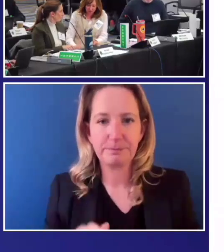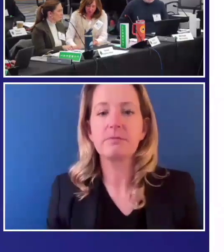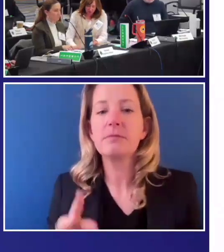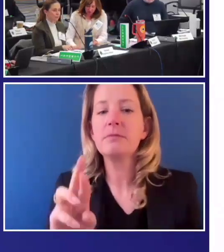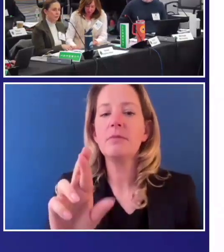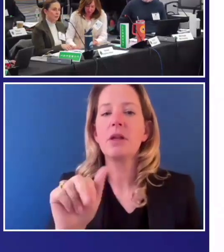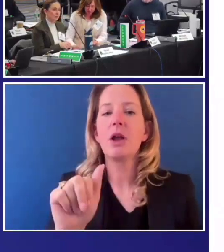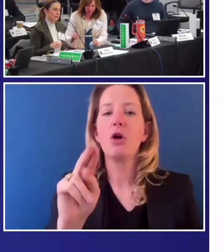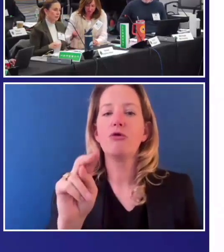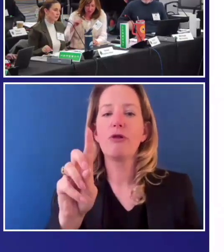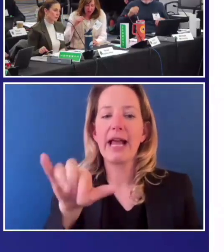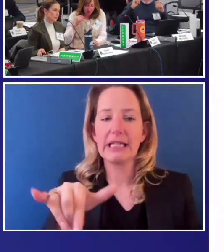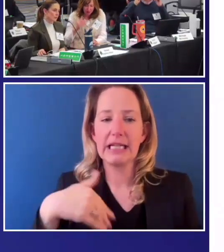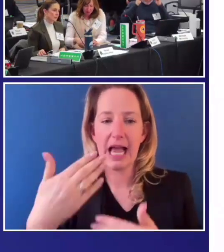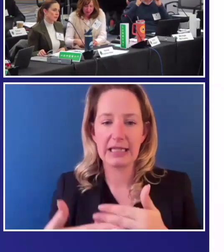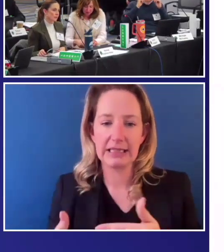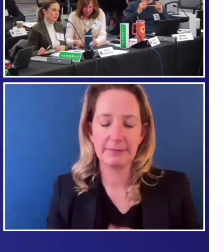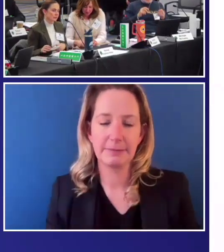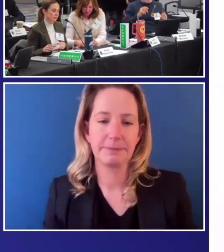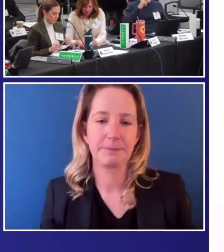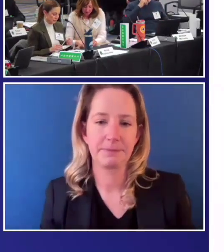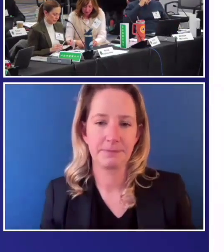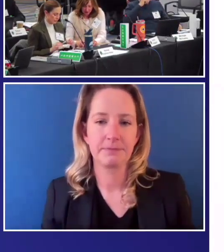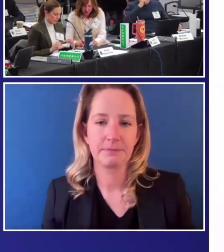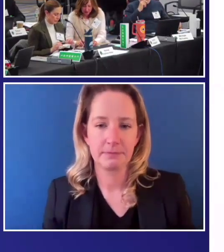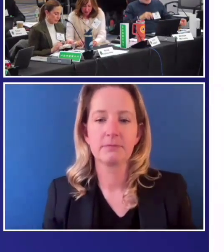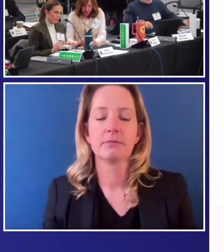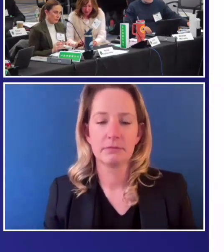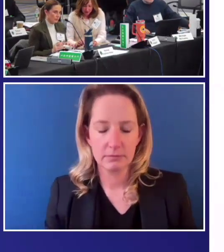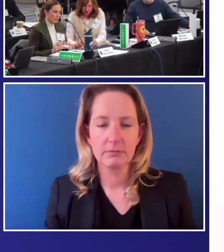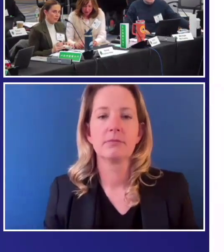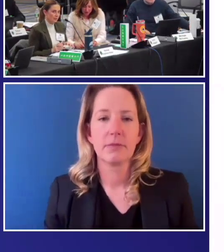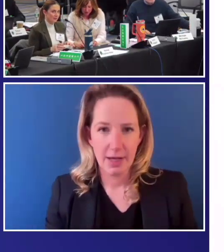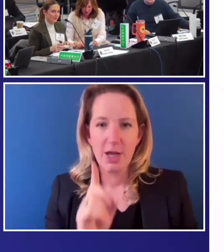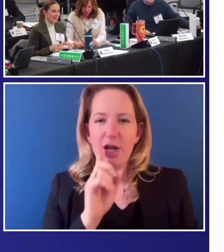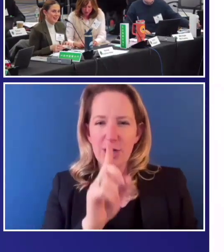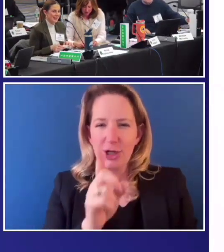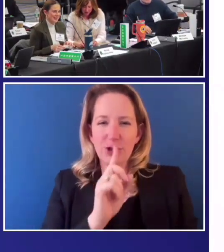Thank you for your patience, Randy. Sure. It took me this long to figure out what I wanted to say.